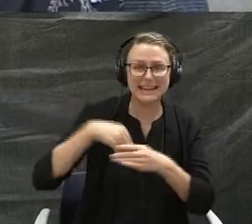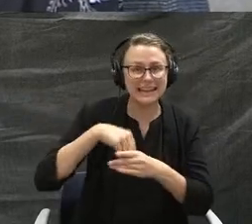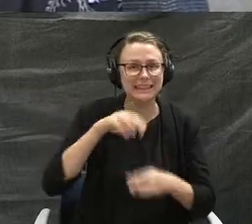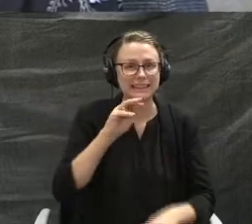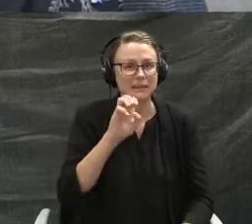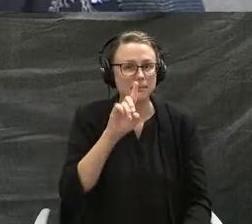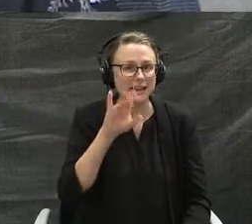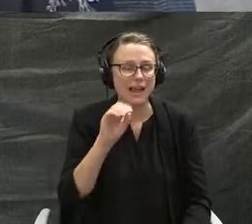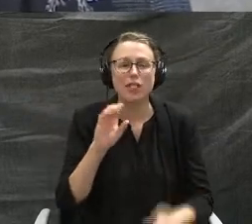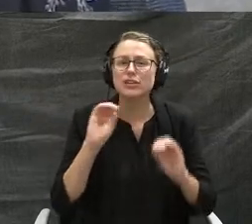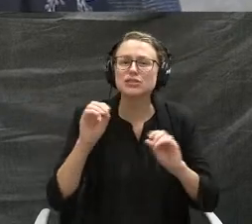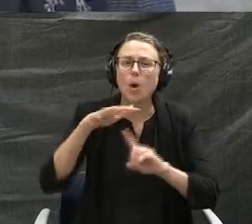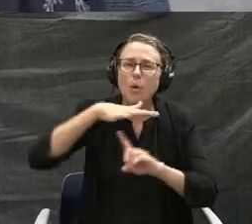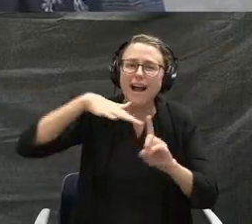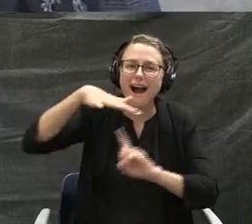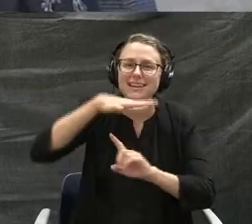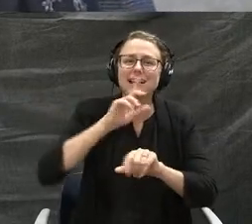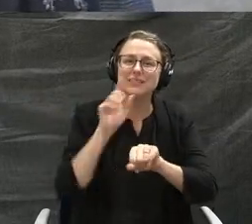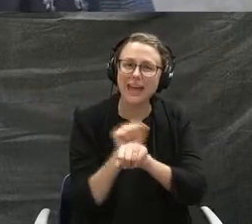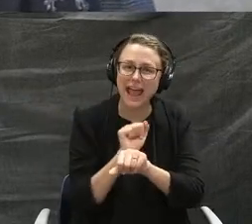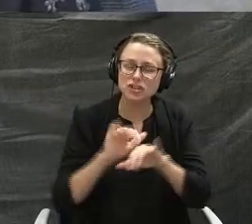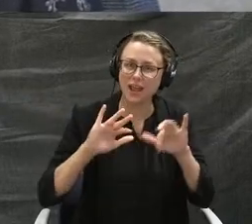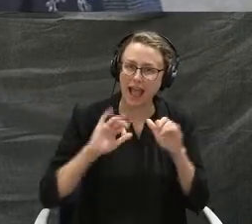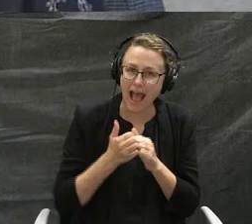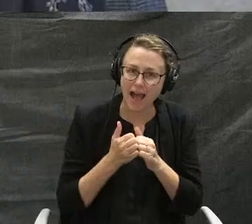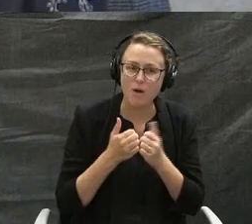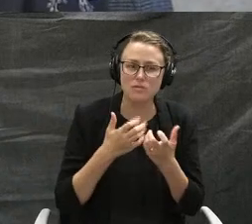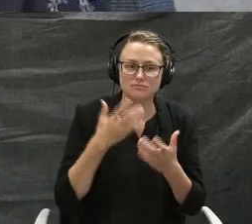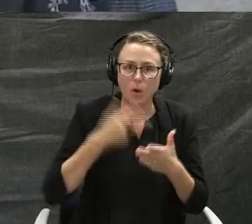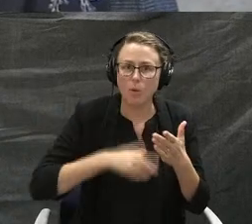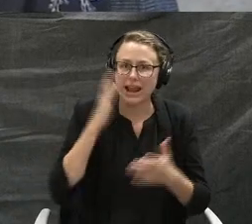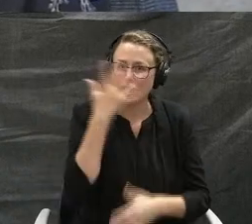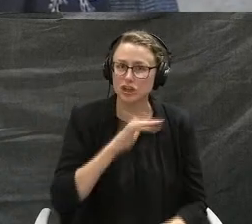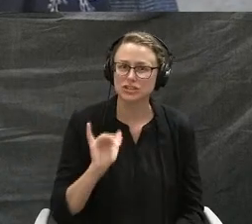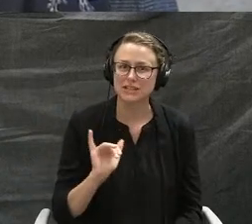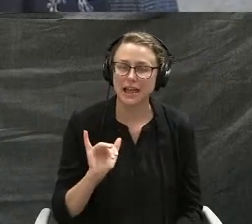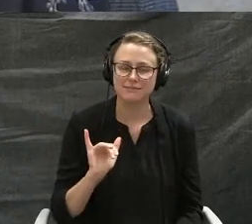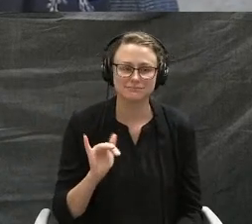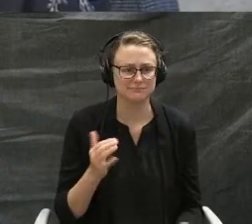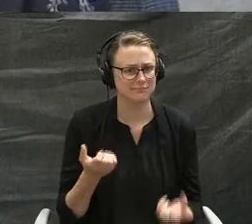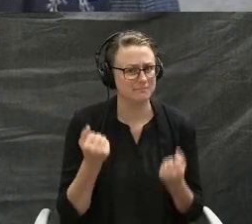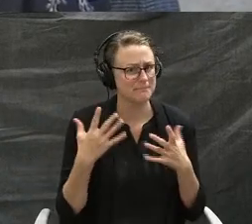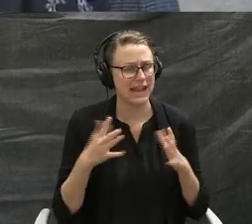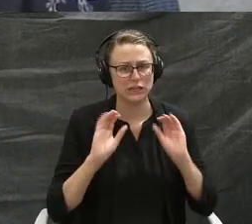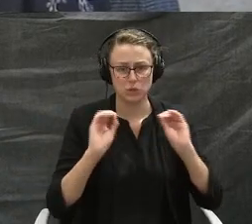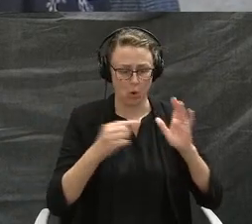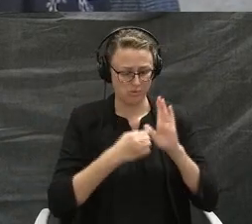no context about the actual manifestations of the virus with the number of asymptomatic people, especially children